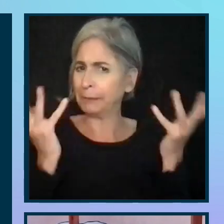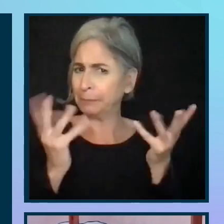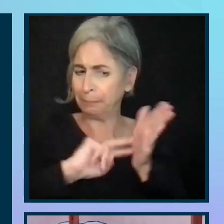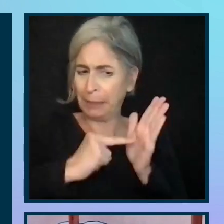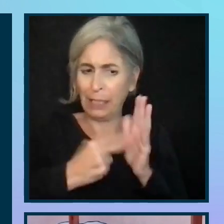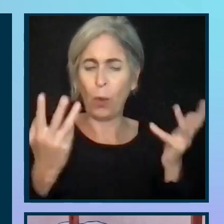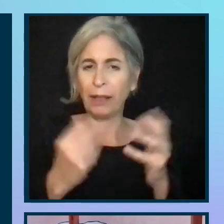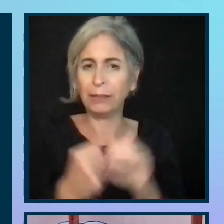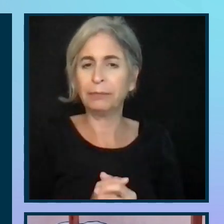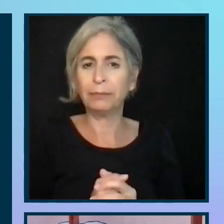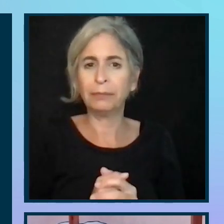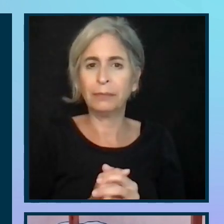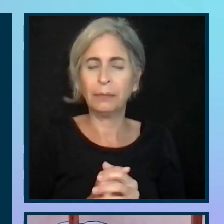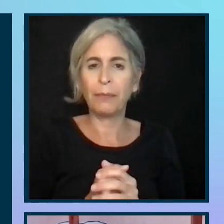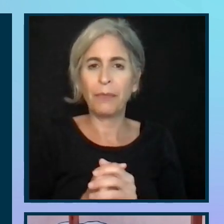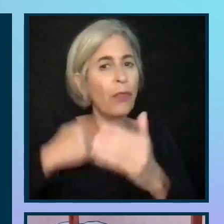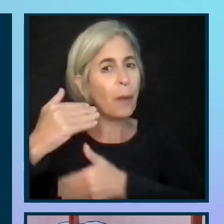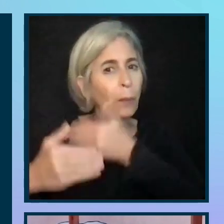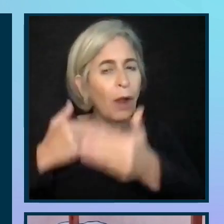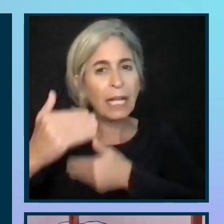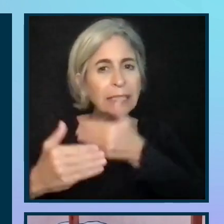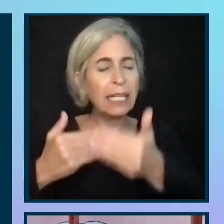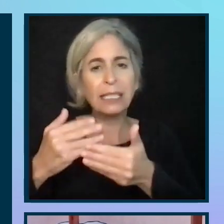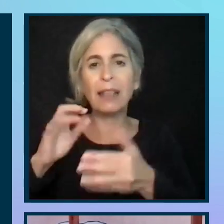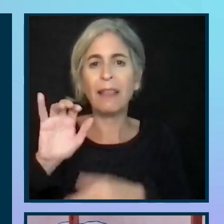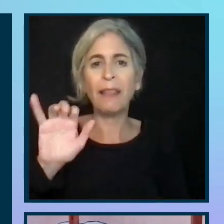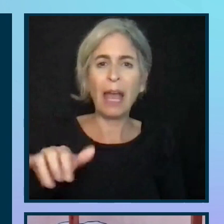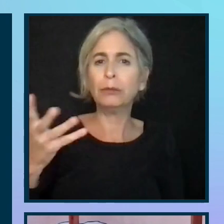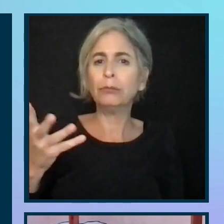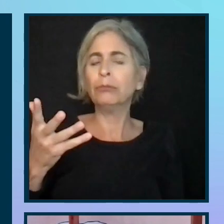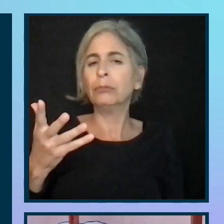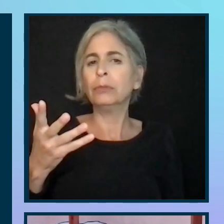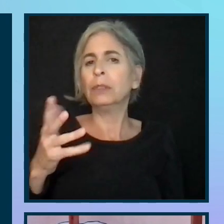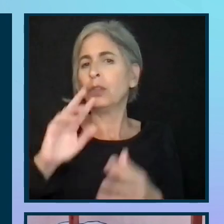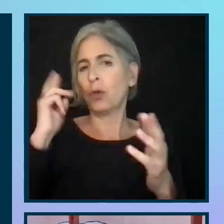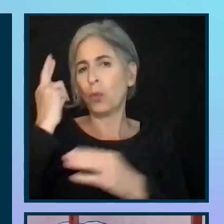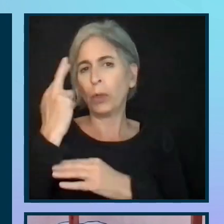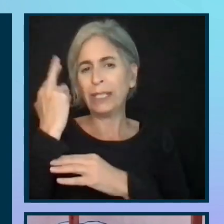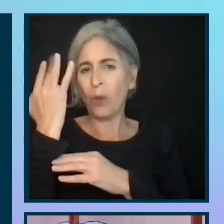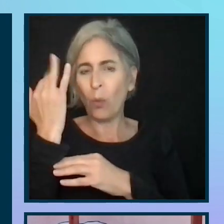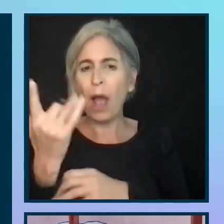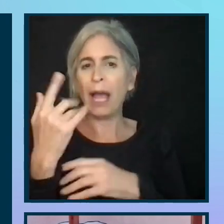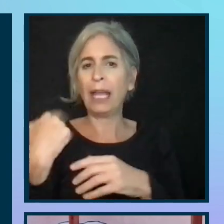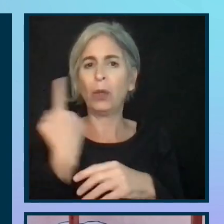This is kinda the process that is driven by accessibility behavior-informed development,